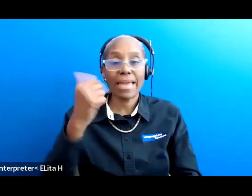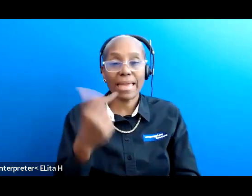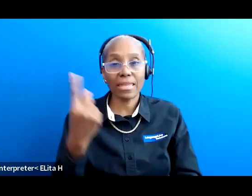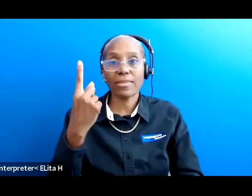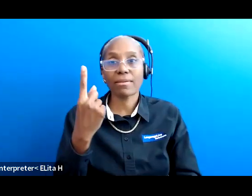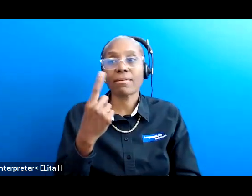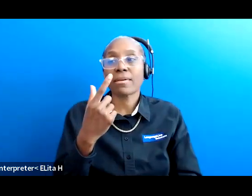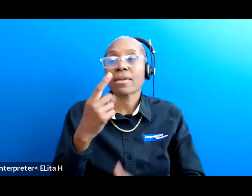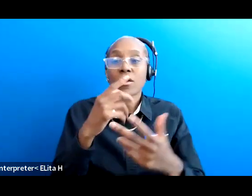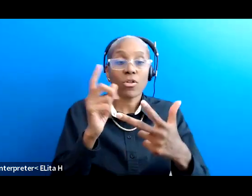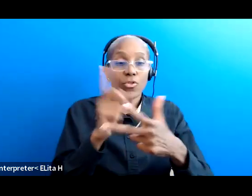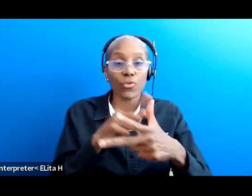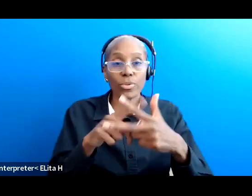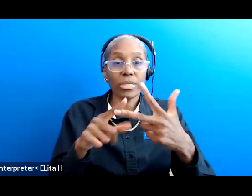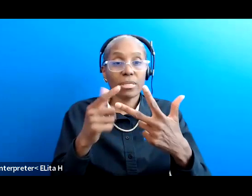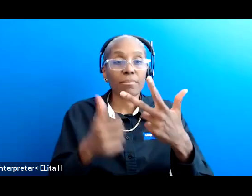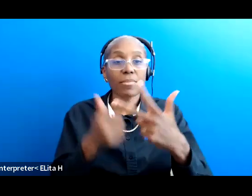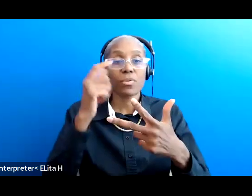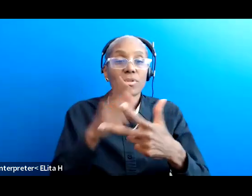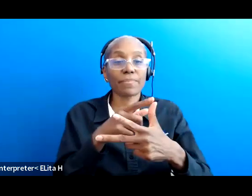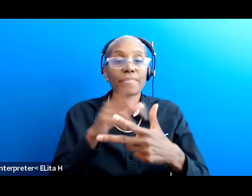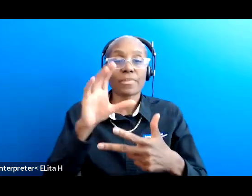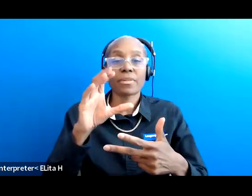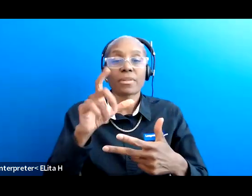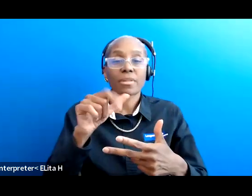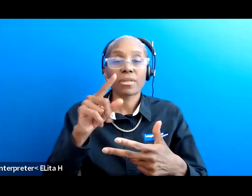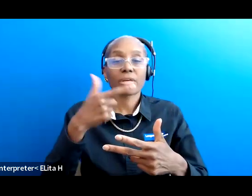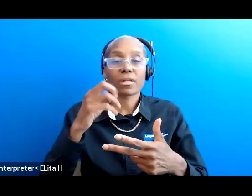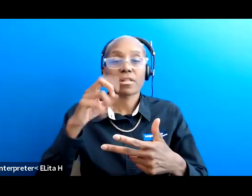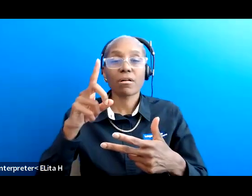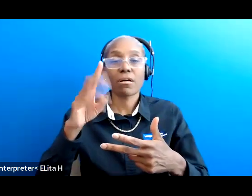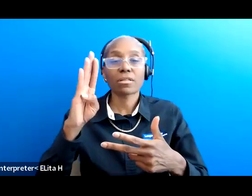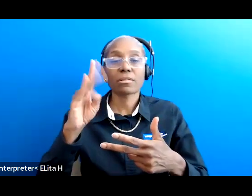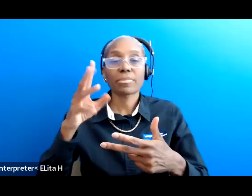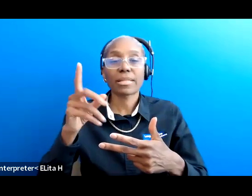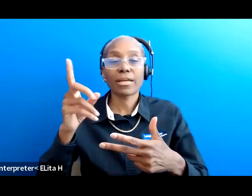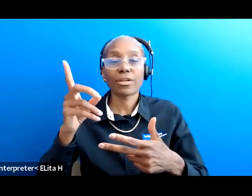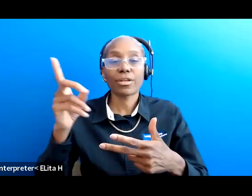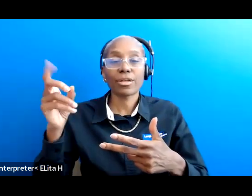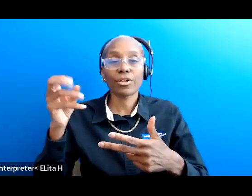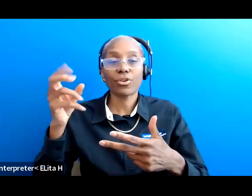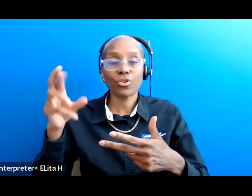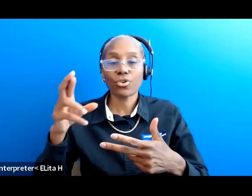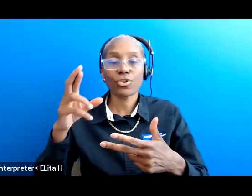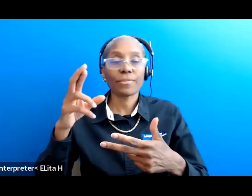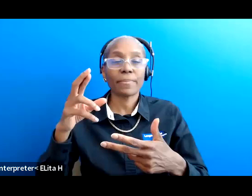The big three, of course, is a clogged bladder, something stopping urine from coming out. That's number one.